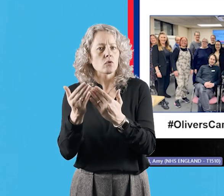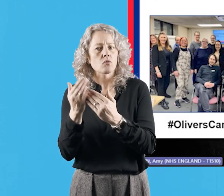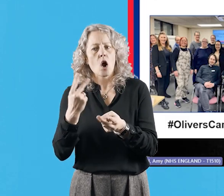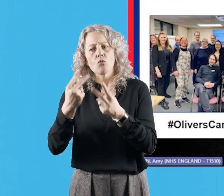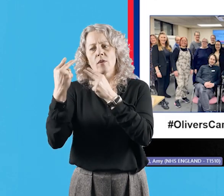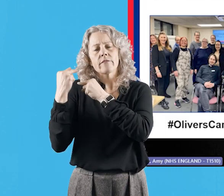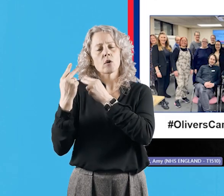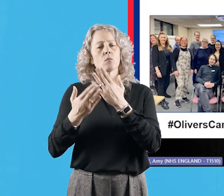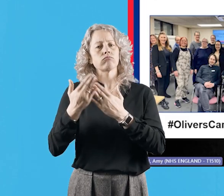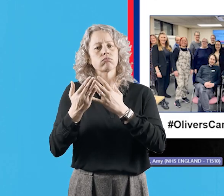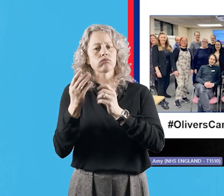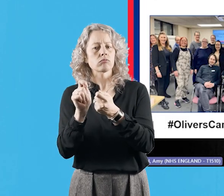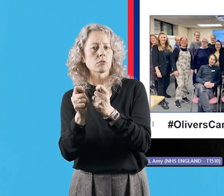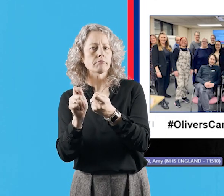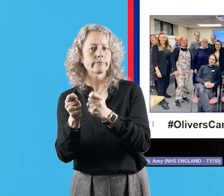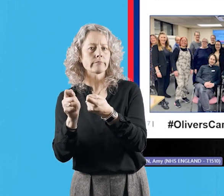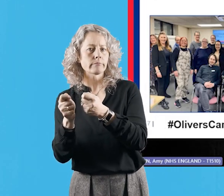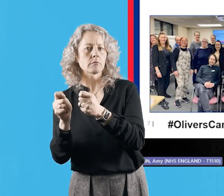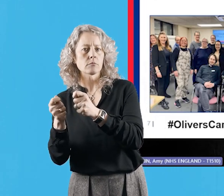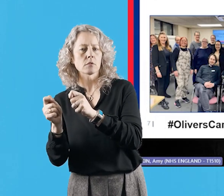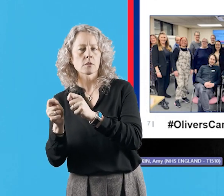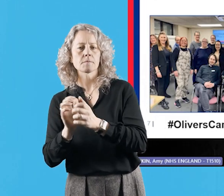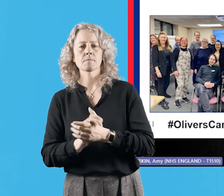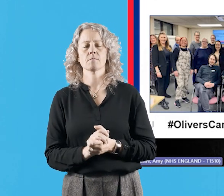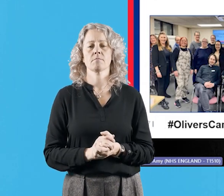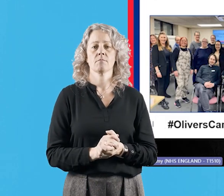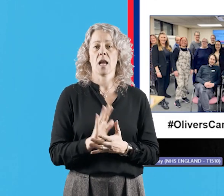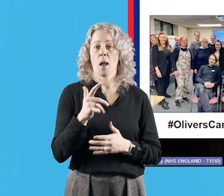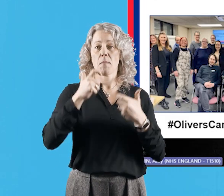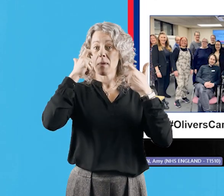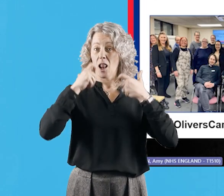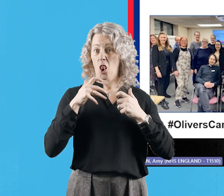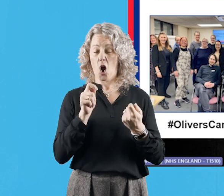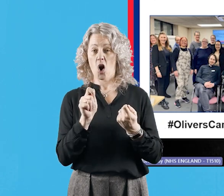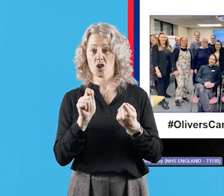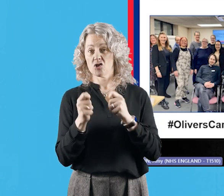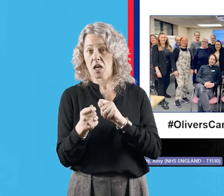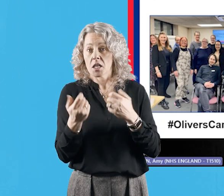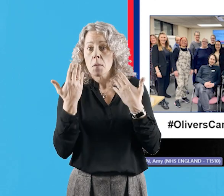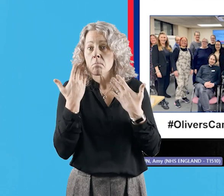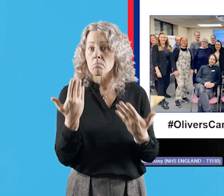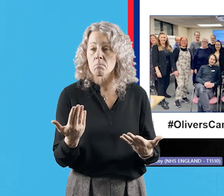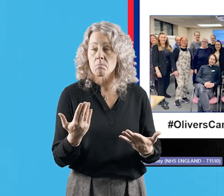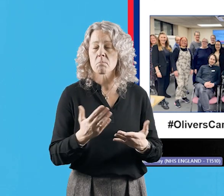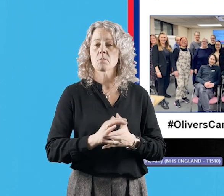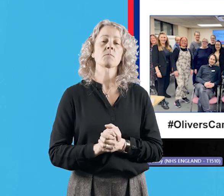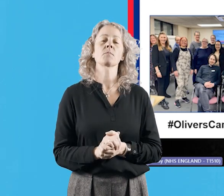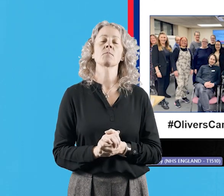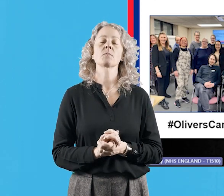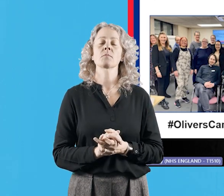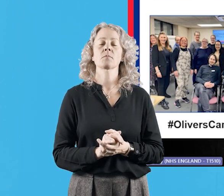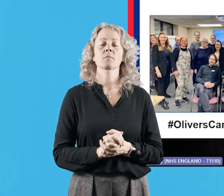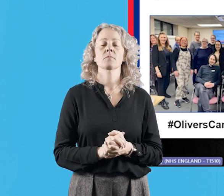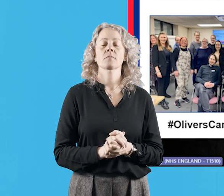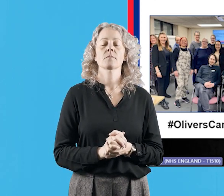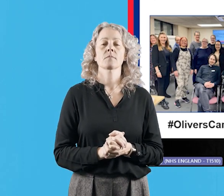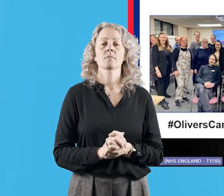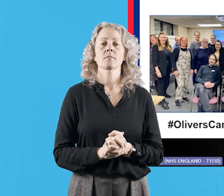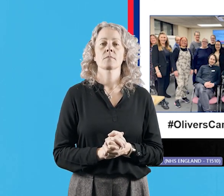regular intervals. The law might change in some other regard that the training will need to take account of